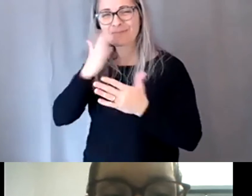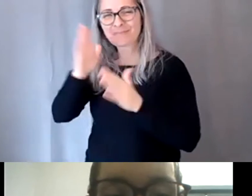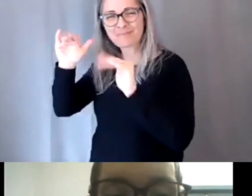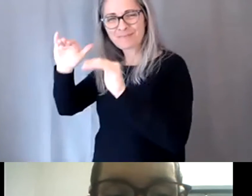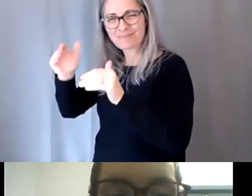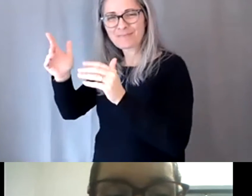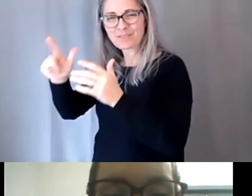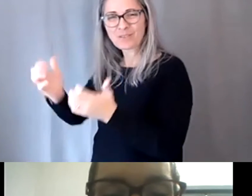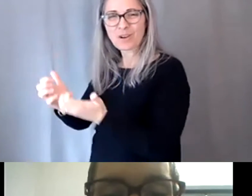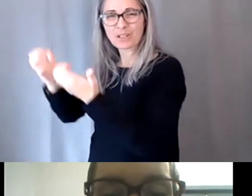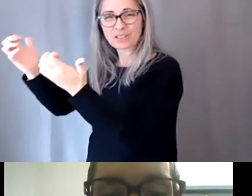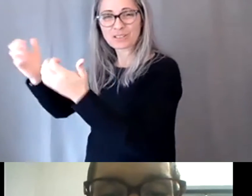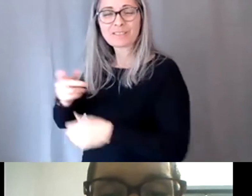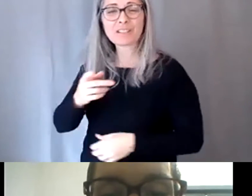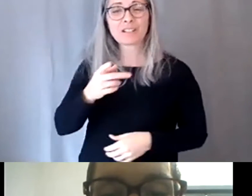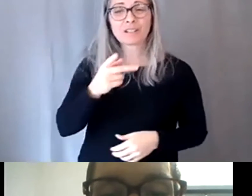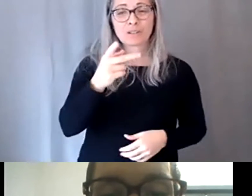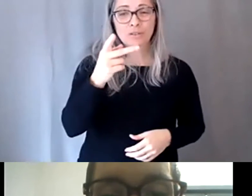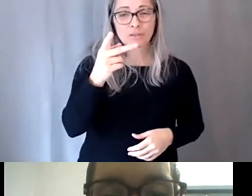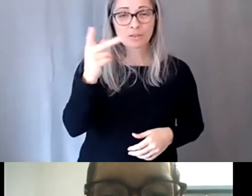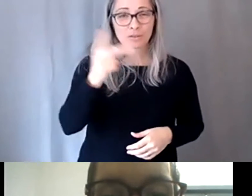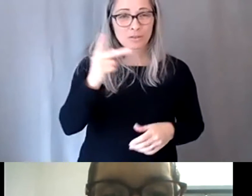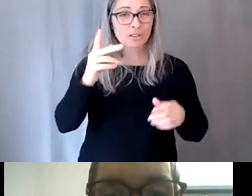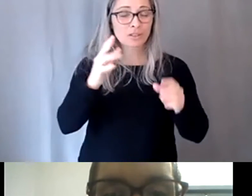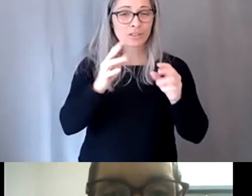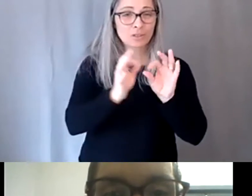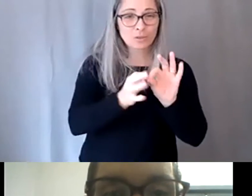but if speakers want to and captioners and translators you are